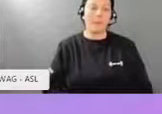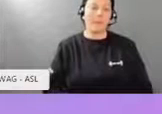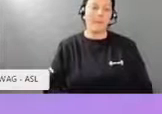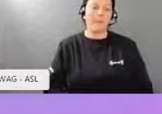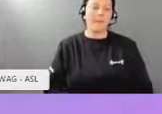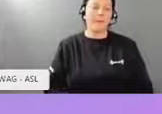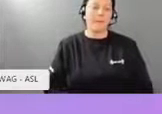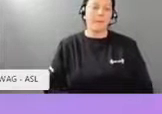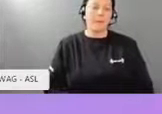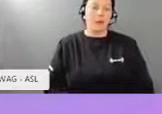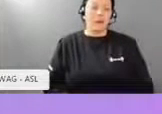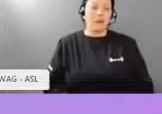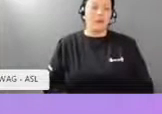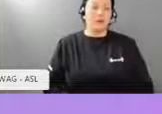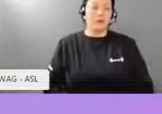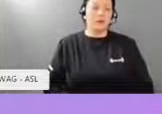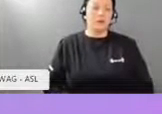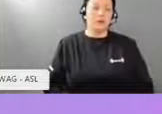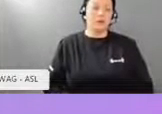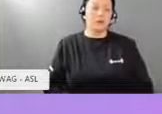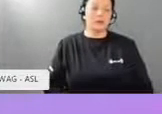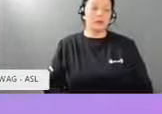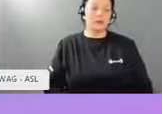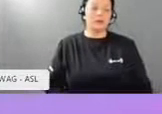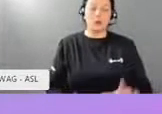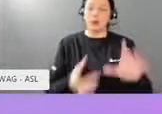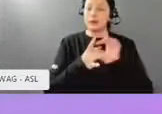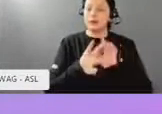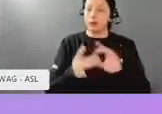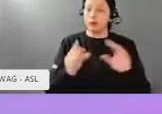of always it would be 6 * 24. 6 questors by zero would be